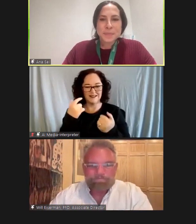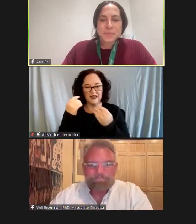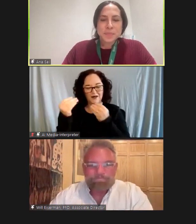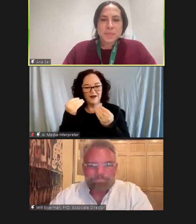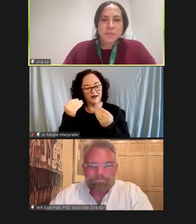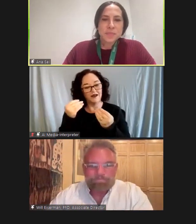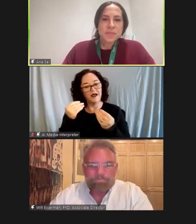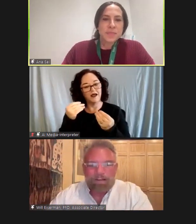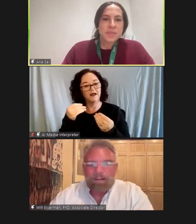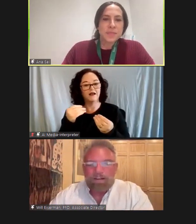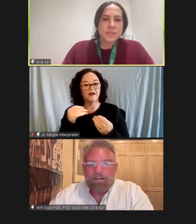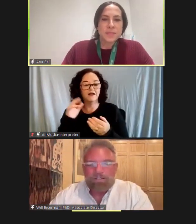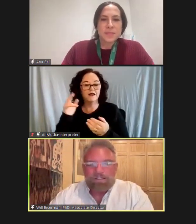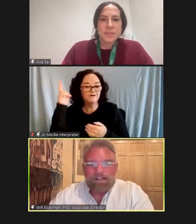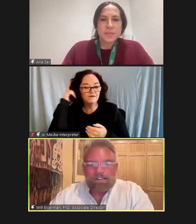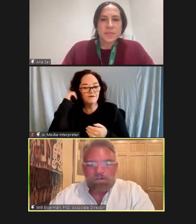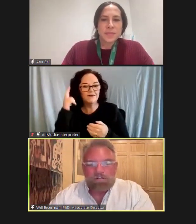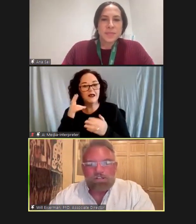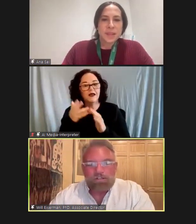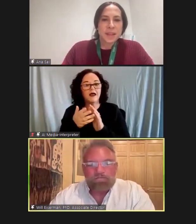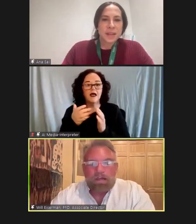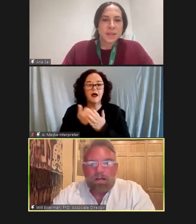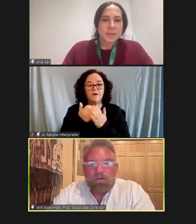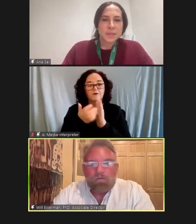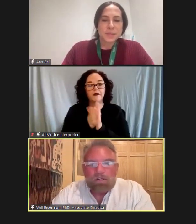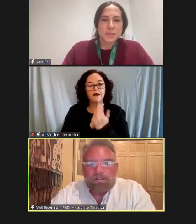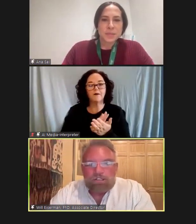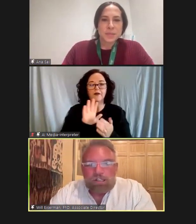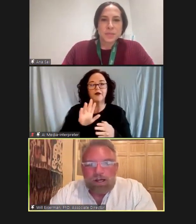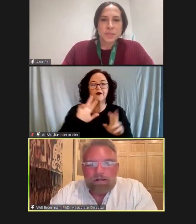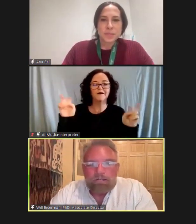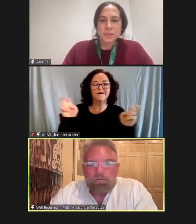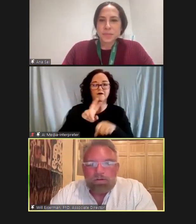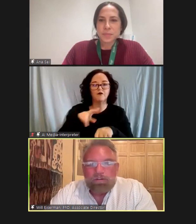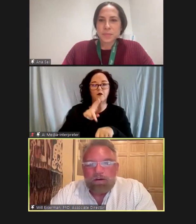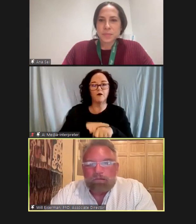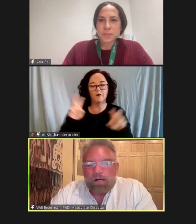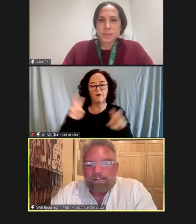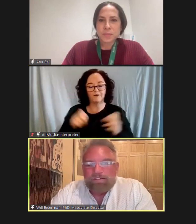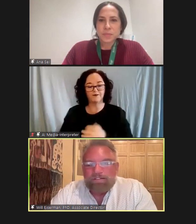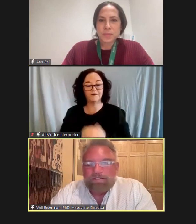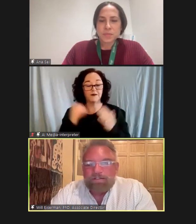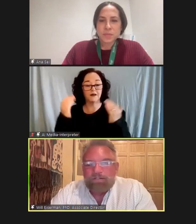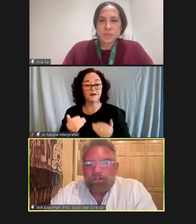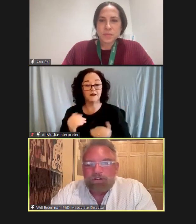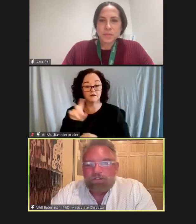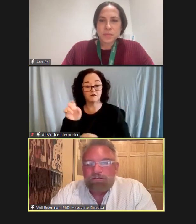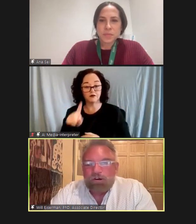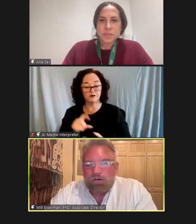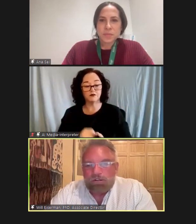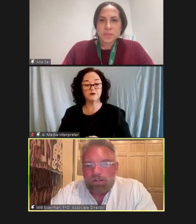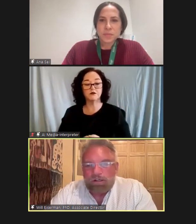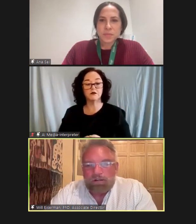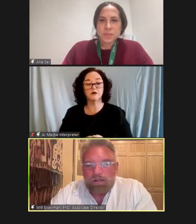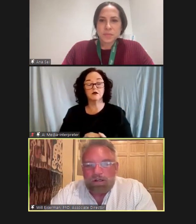normal here's the next question wouldn't